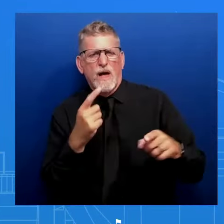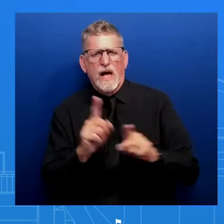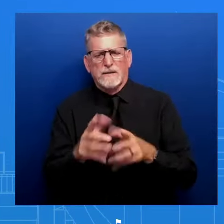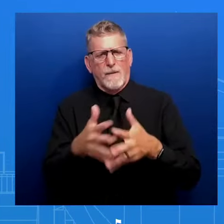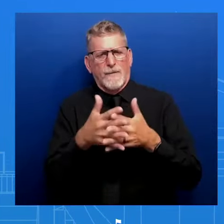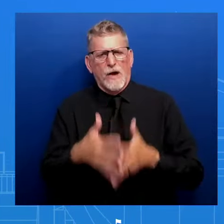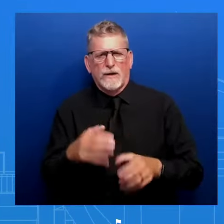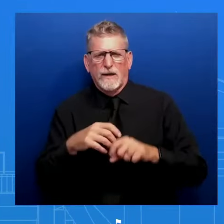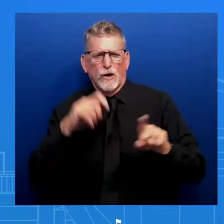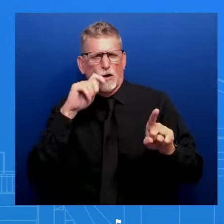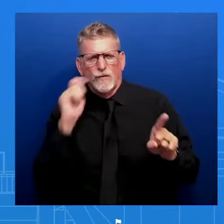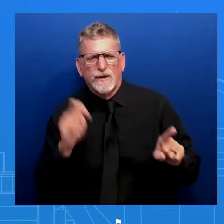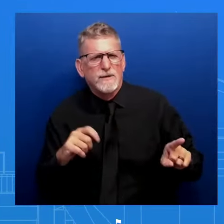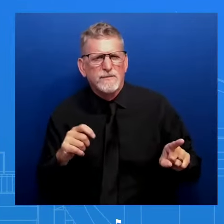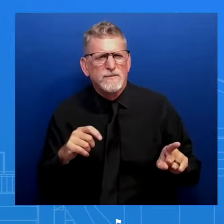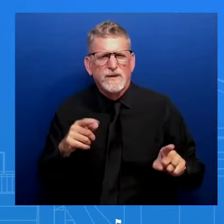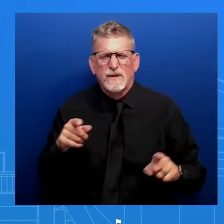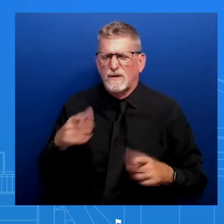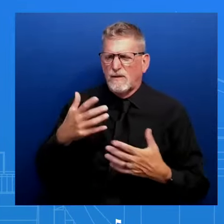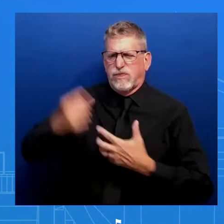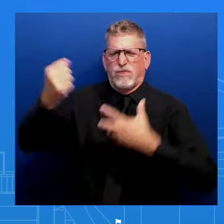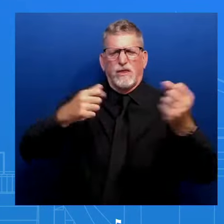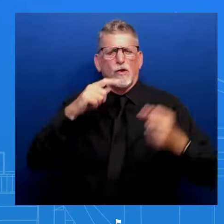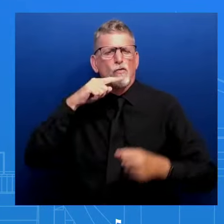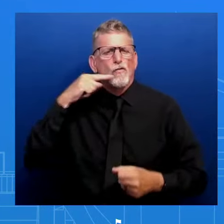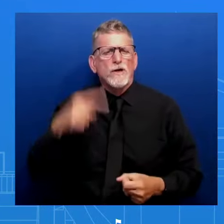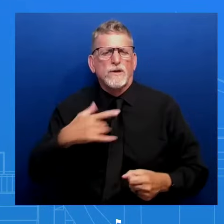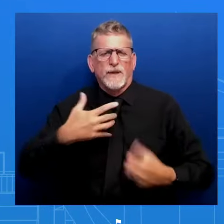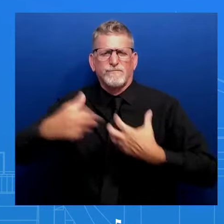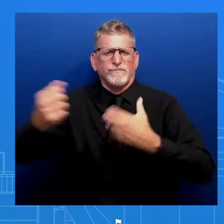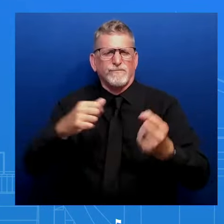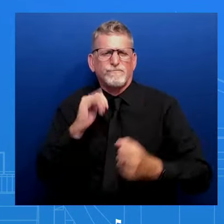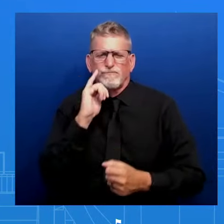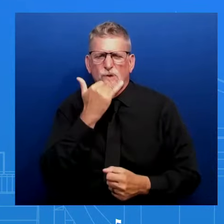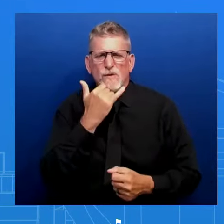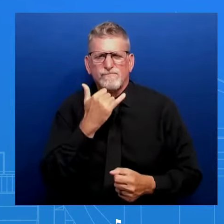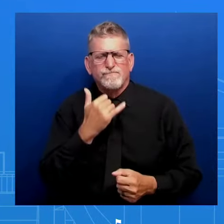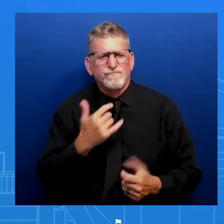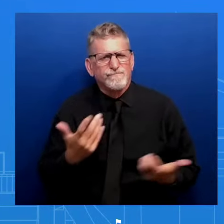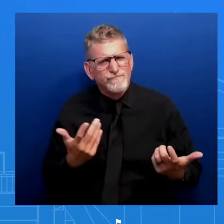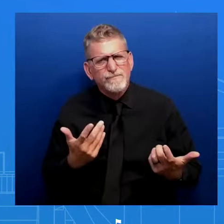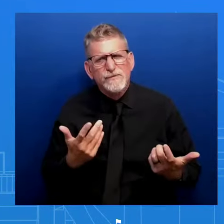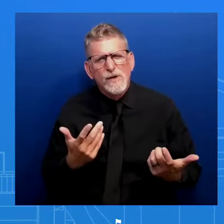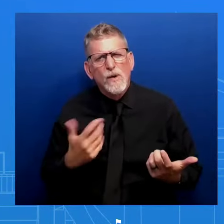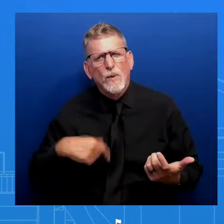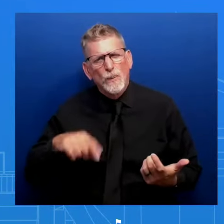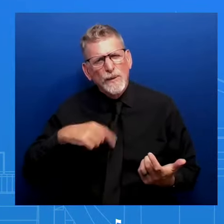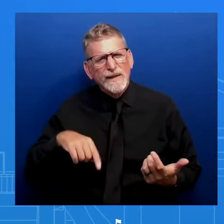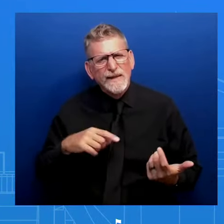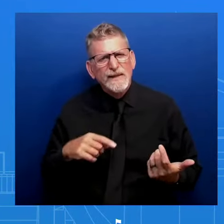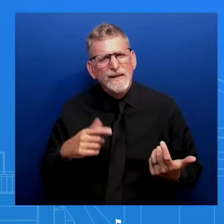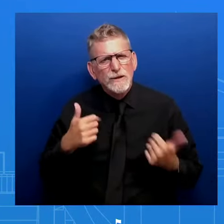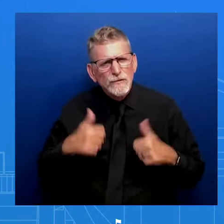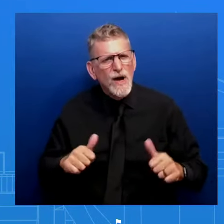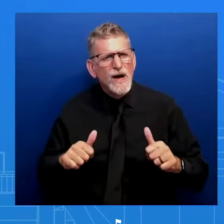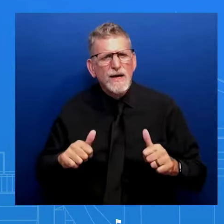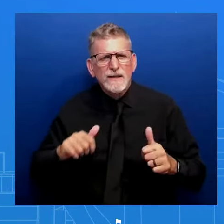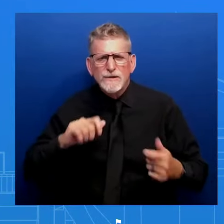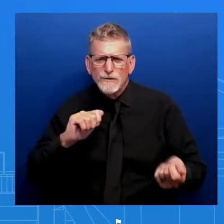nothing is going to change, from our perspective, about what we're going to have to do or try to do to get them out. Evan and Paul need to come home.